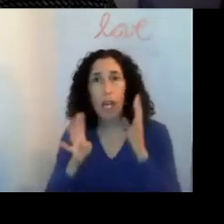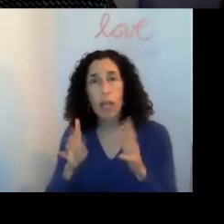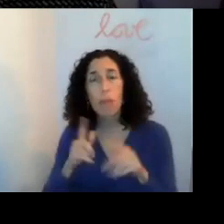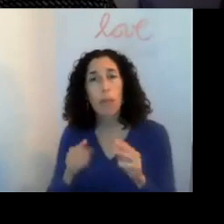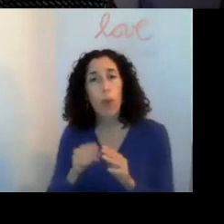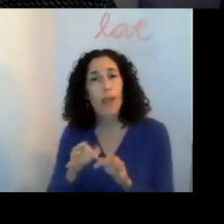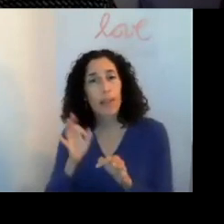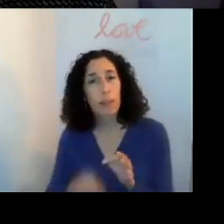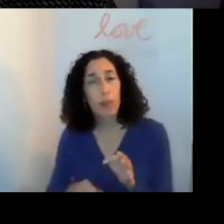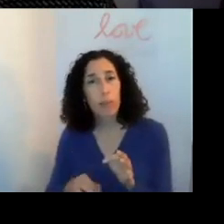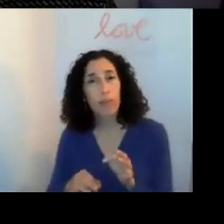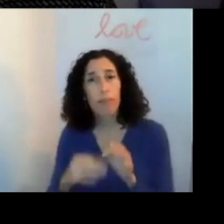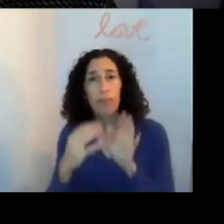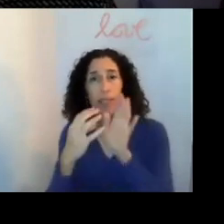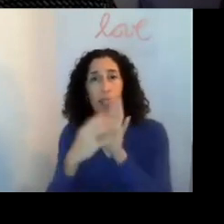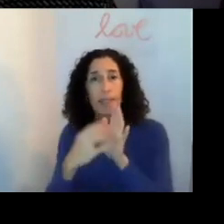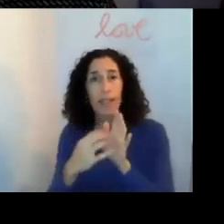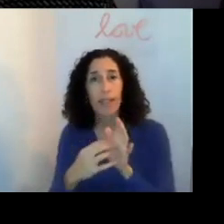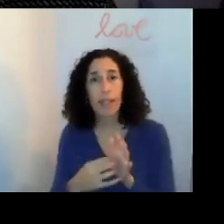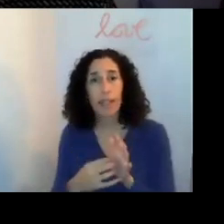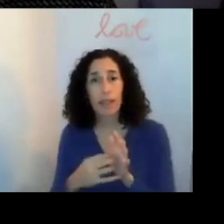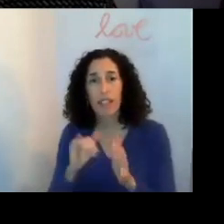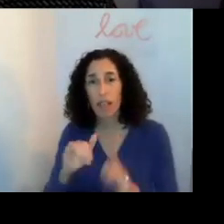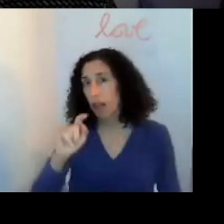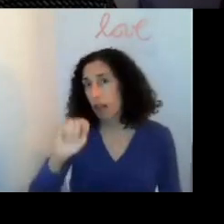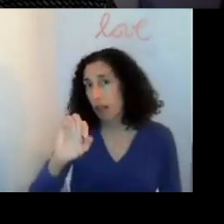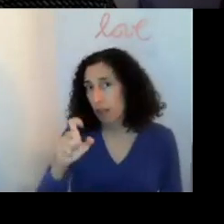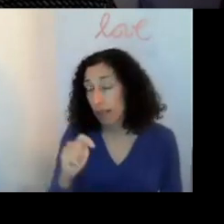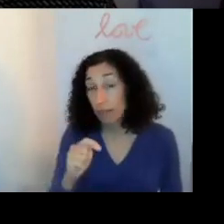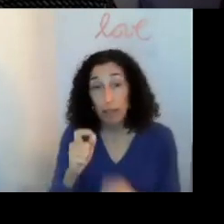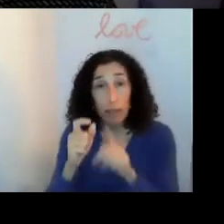eventually, if only conceptually, shape the experience of the workbook when people met